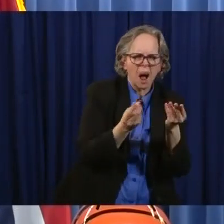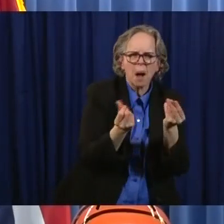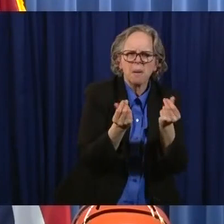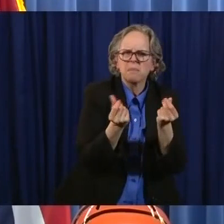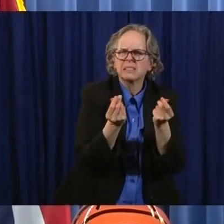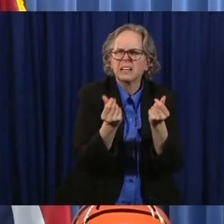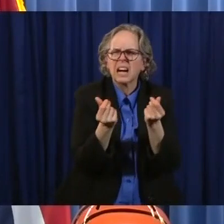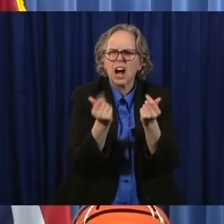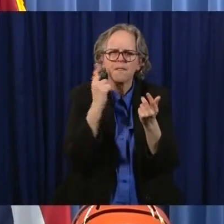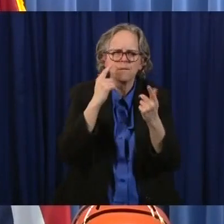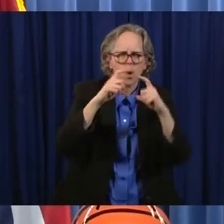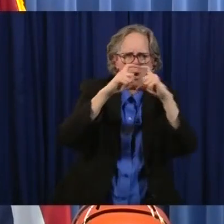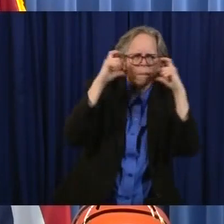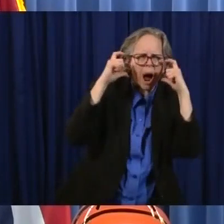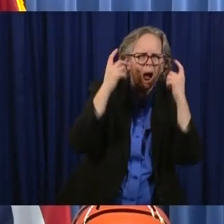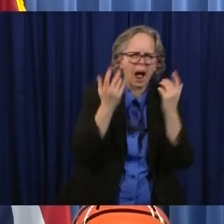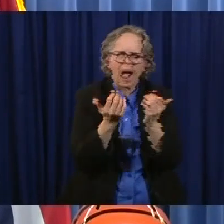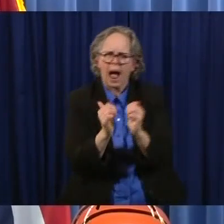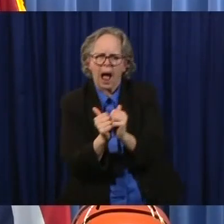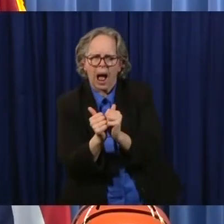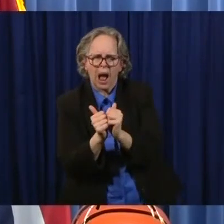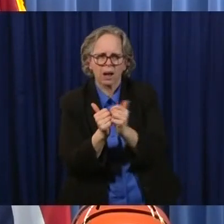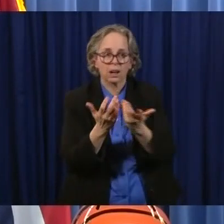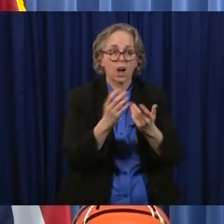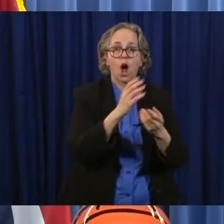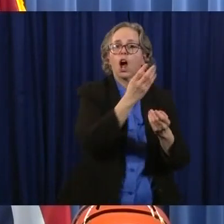SO, WE HAVE SOME RESEARCH GOING ON LOOKING AT DIFFERENT